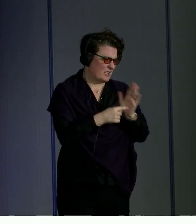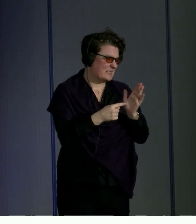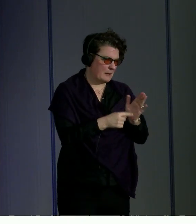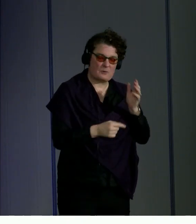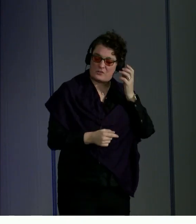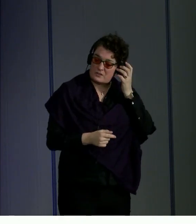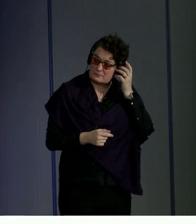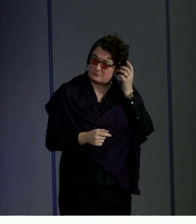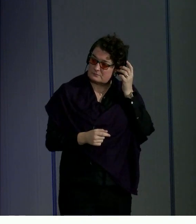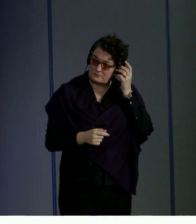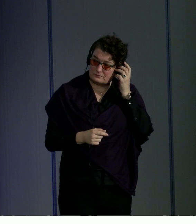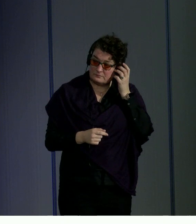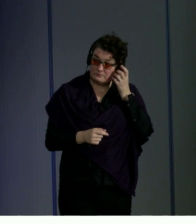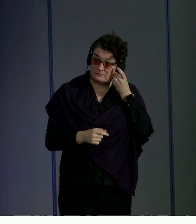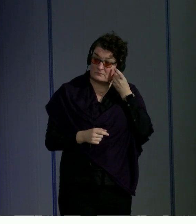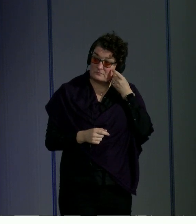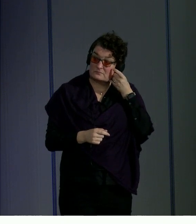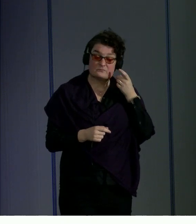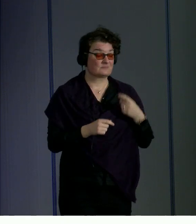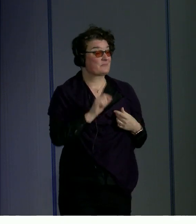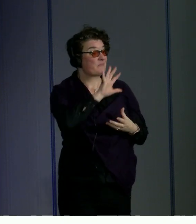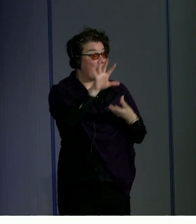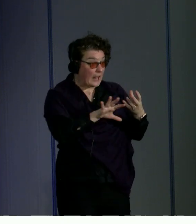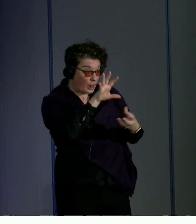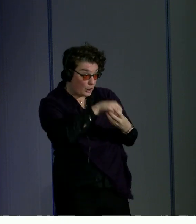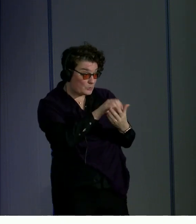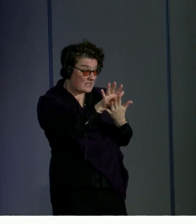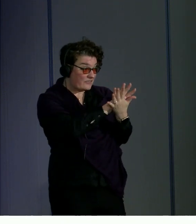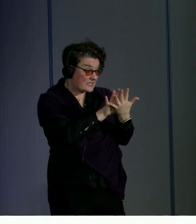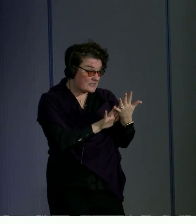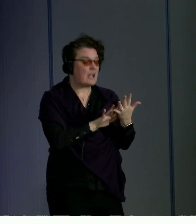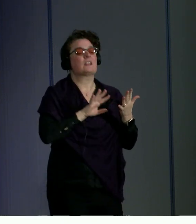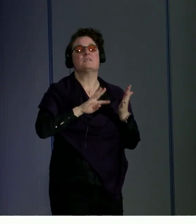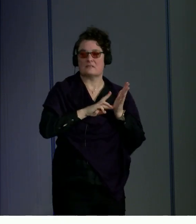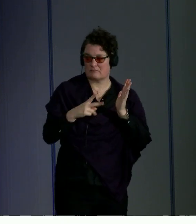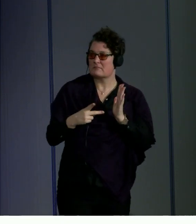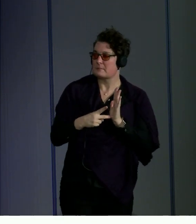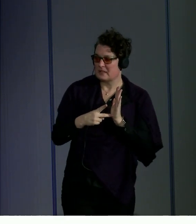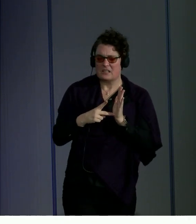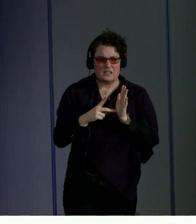Inclusive design is the process to proactively create strategies,